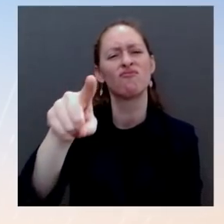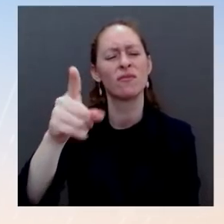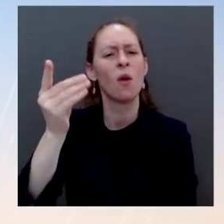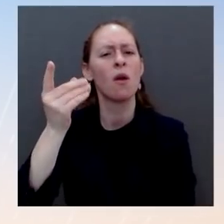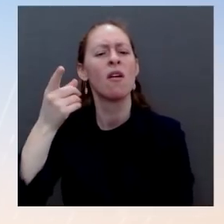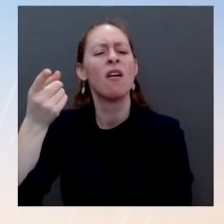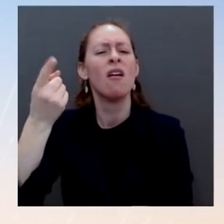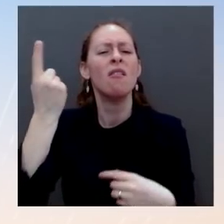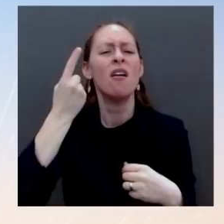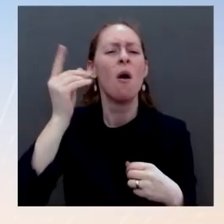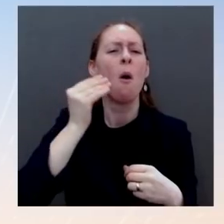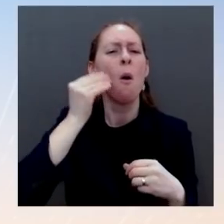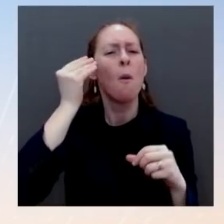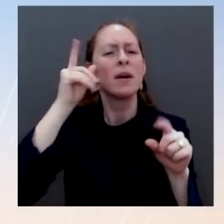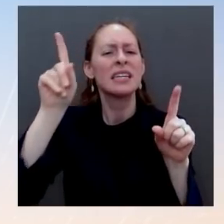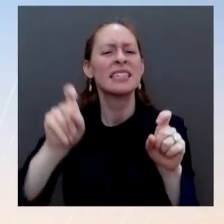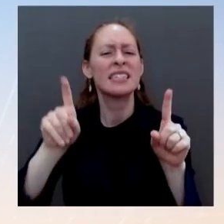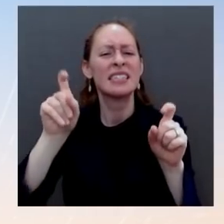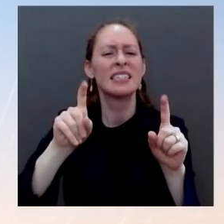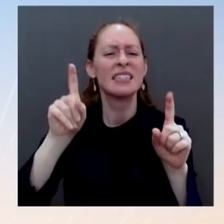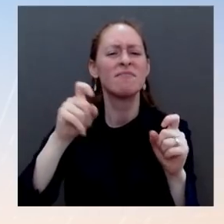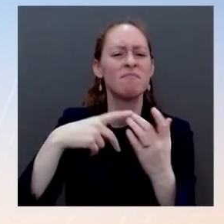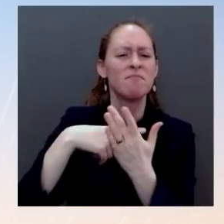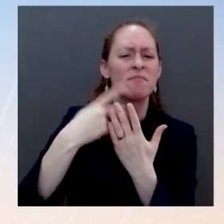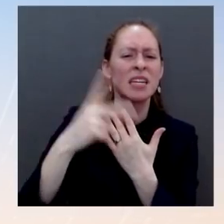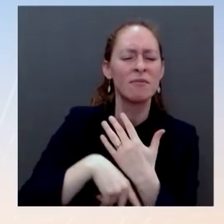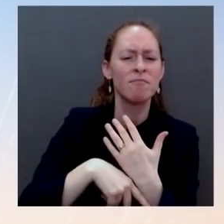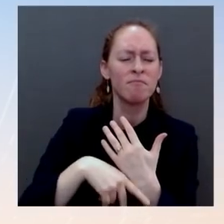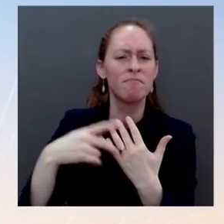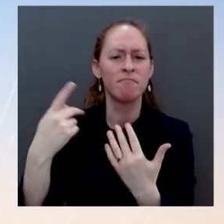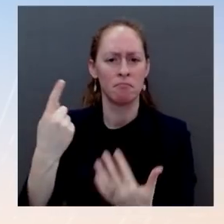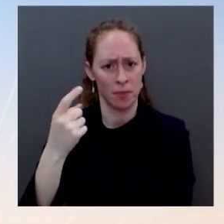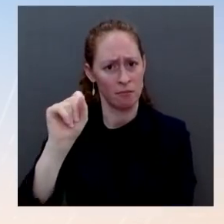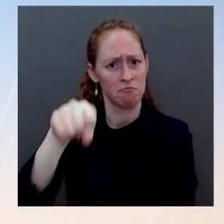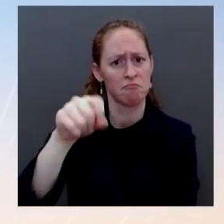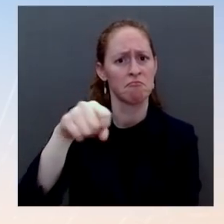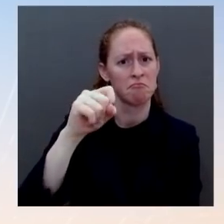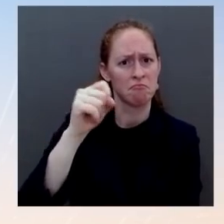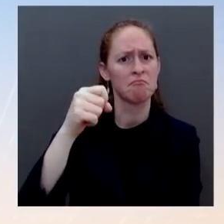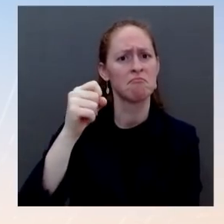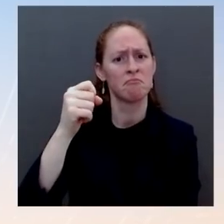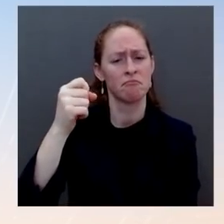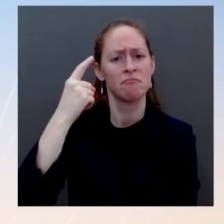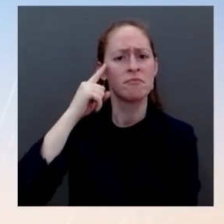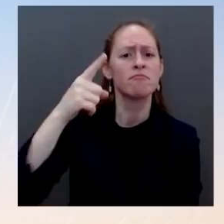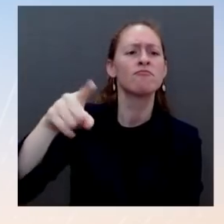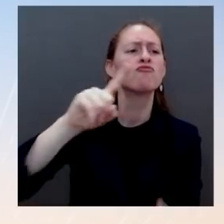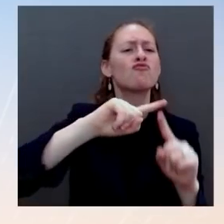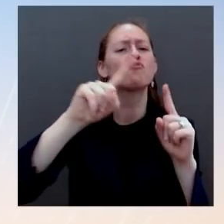those at-home tests available for our vulnerable population." End quote. He says that he'll be sending tests to nursing homes,